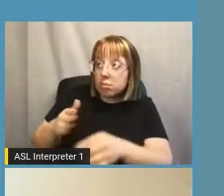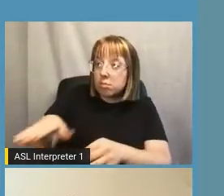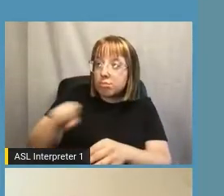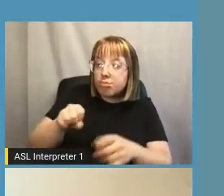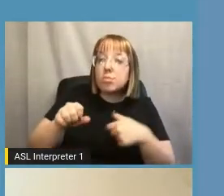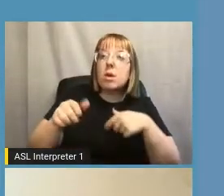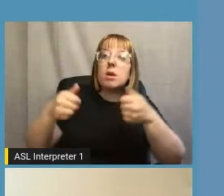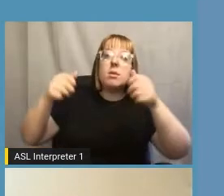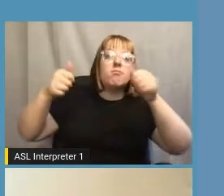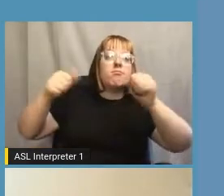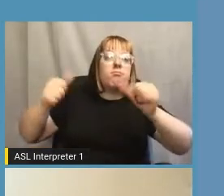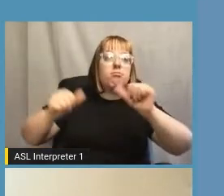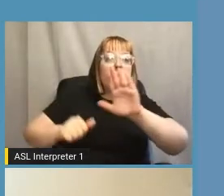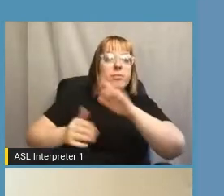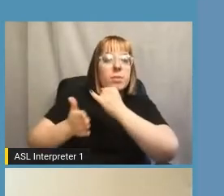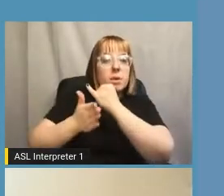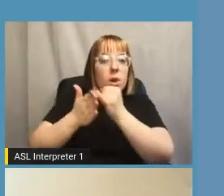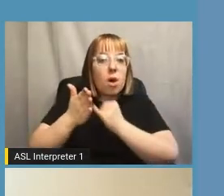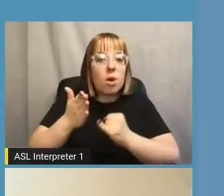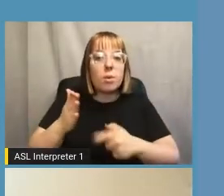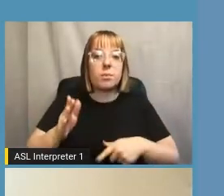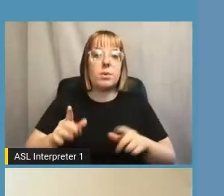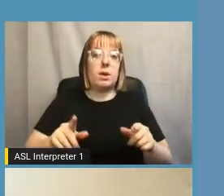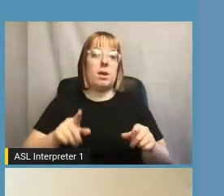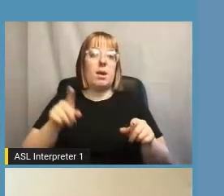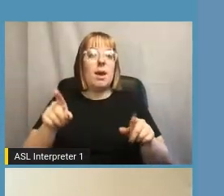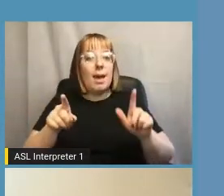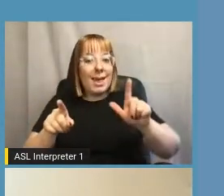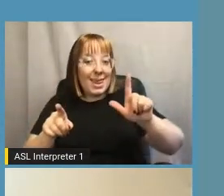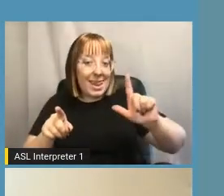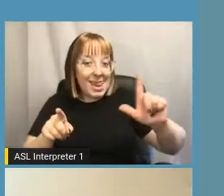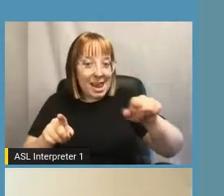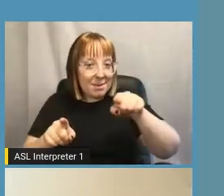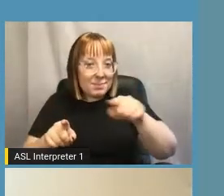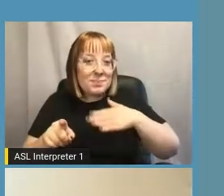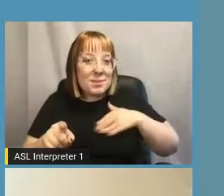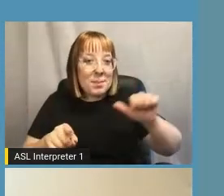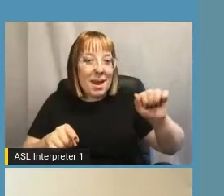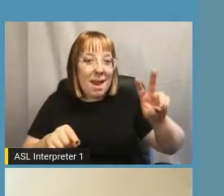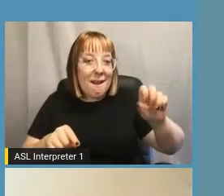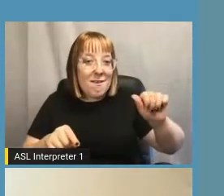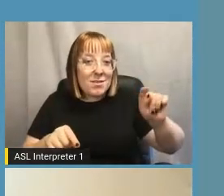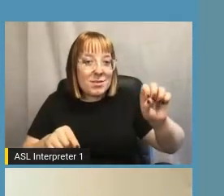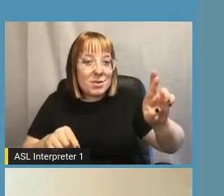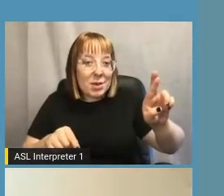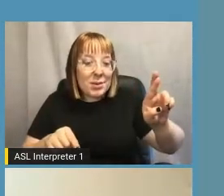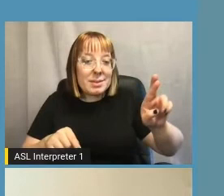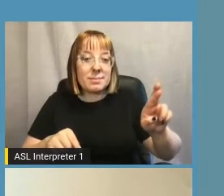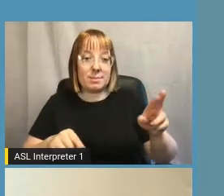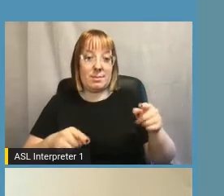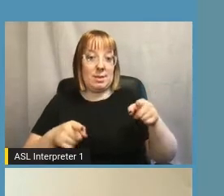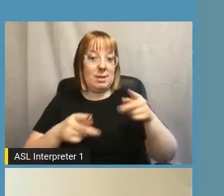you can see on the left is my avatar um and at this stage i was given an island basically